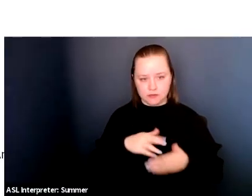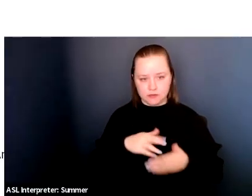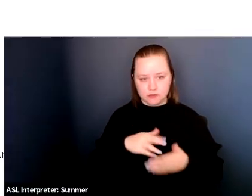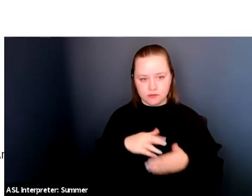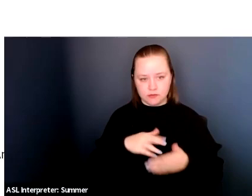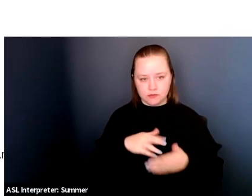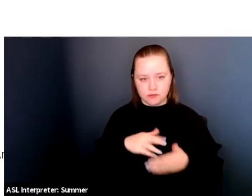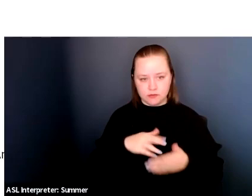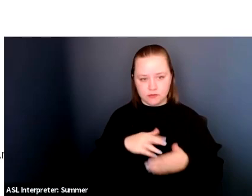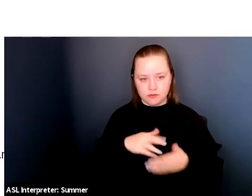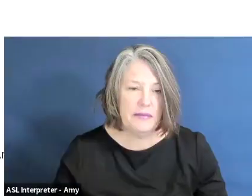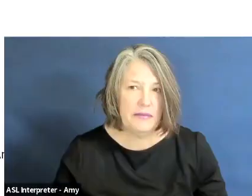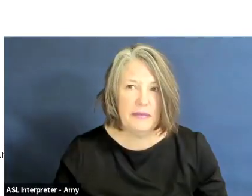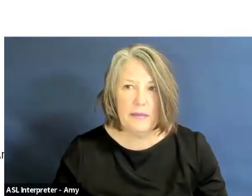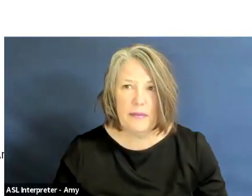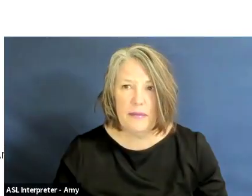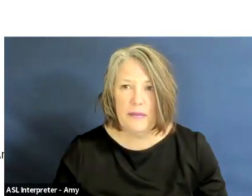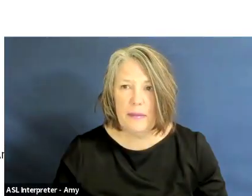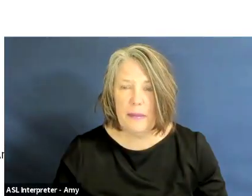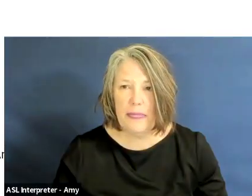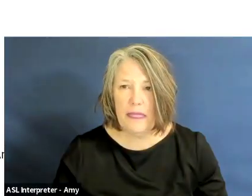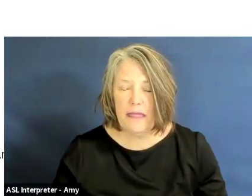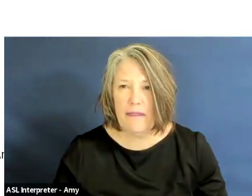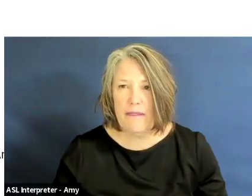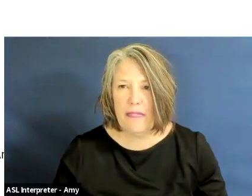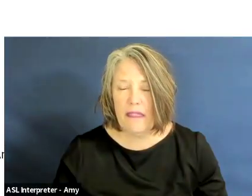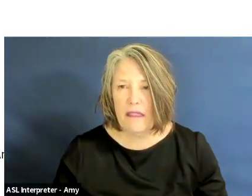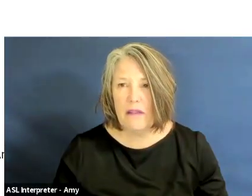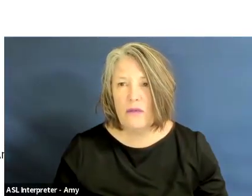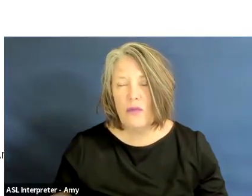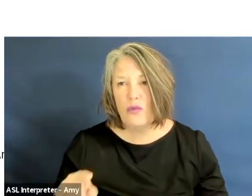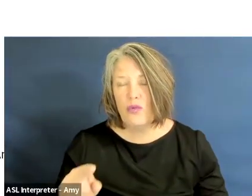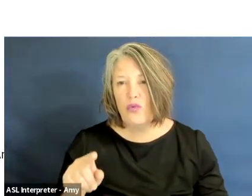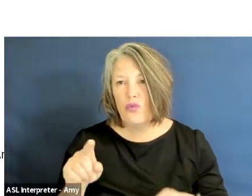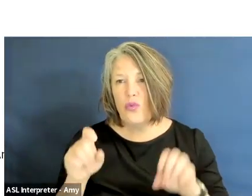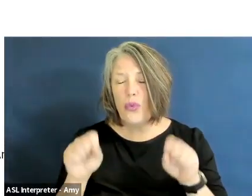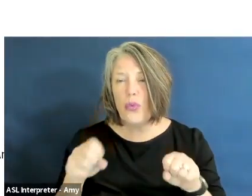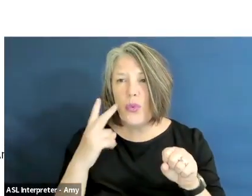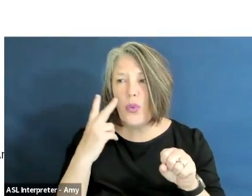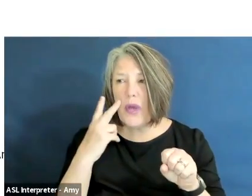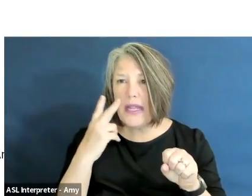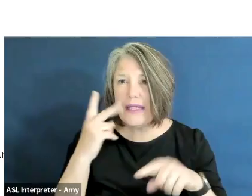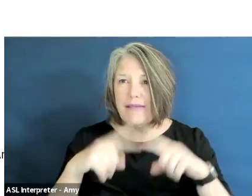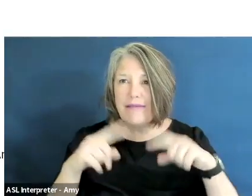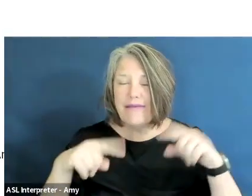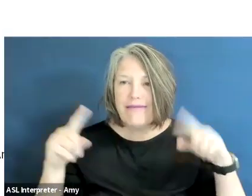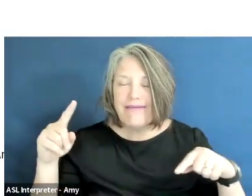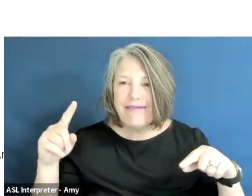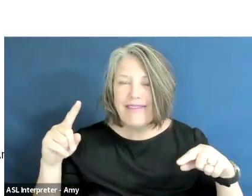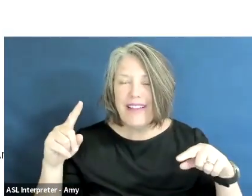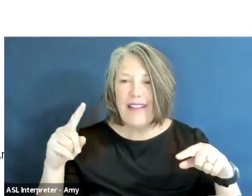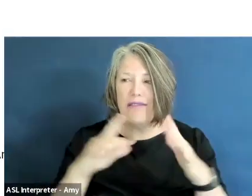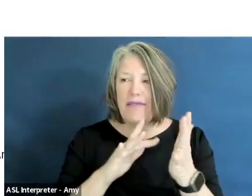may be more risks in pregnancy. So you can see there's a wide variety of both medical and social and financial things